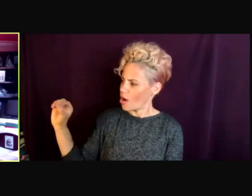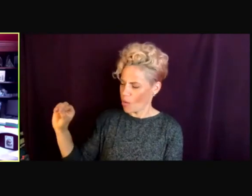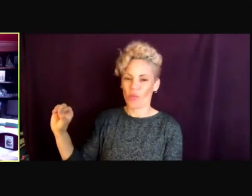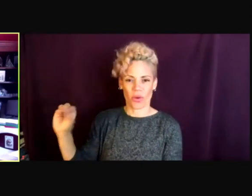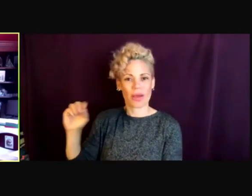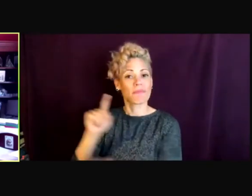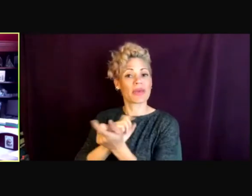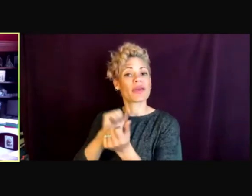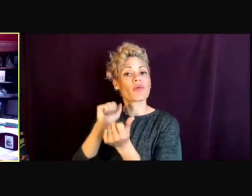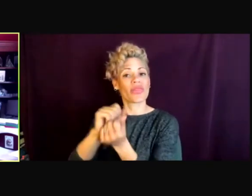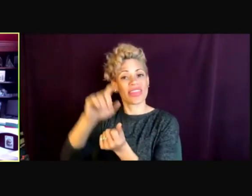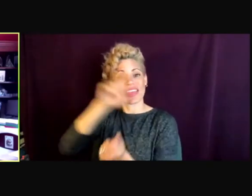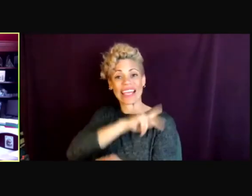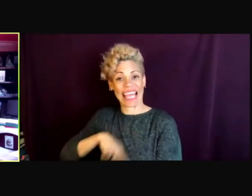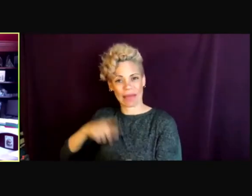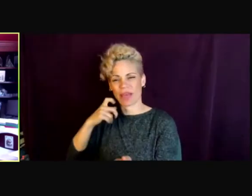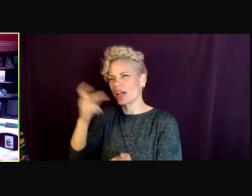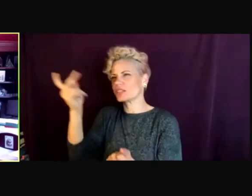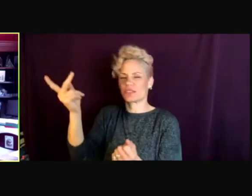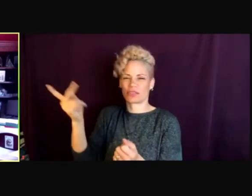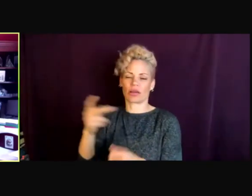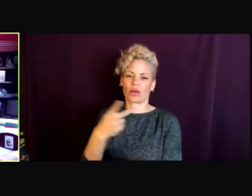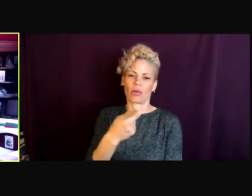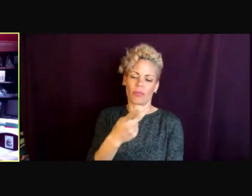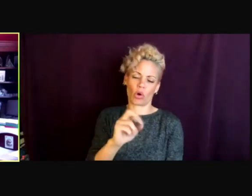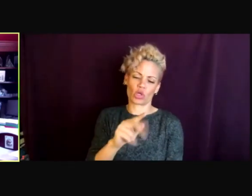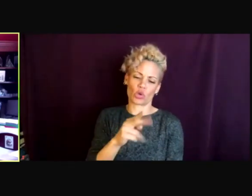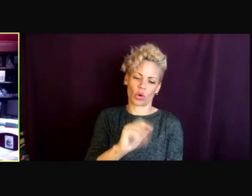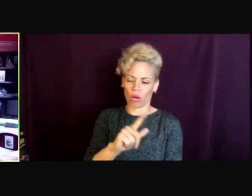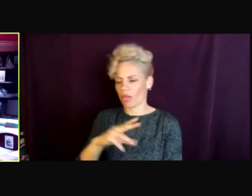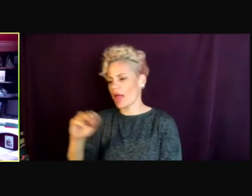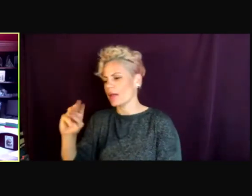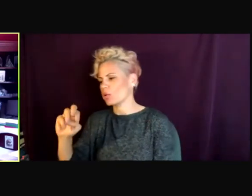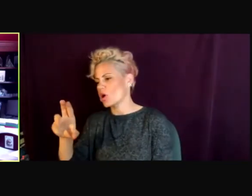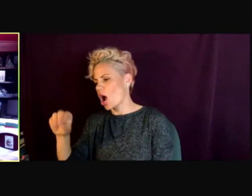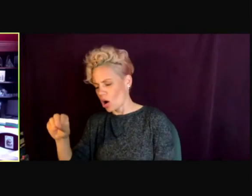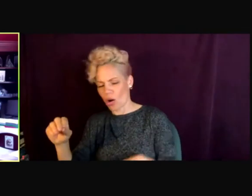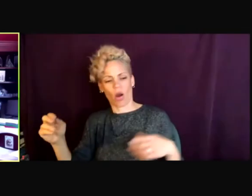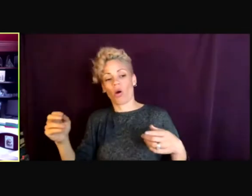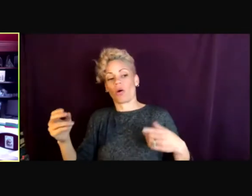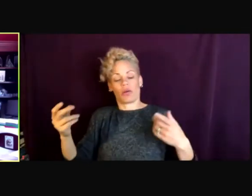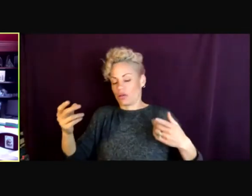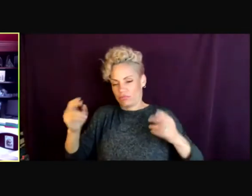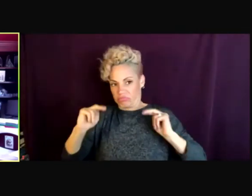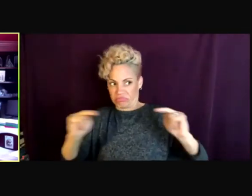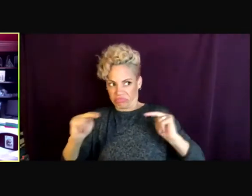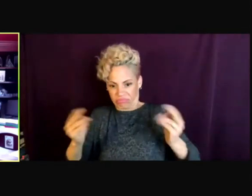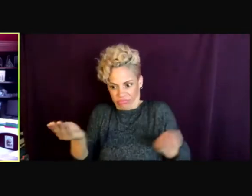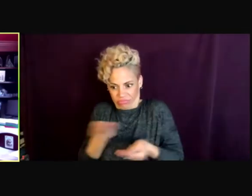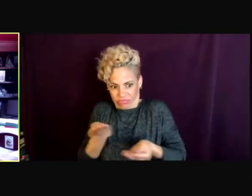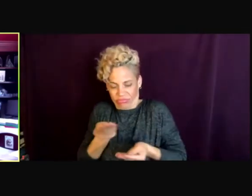and some negotiations on the Middle East. And so I was happy to do that.